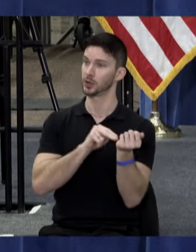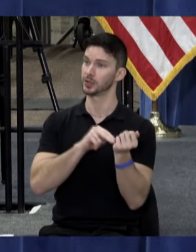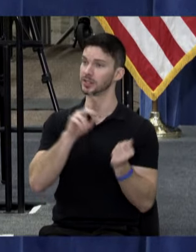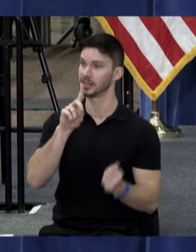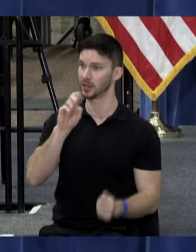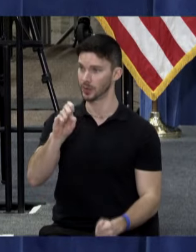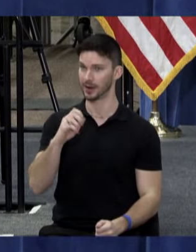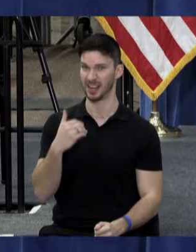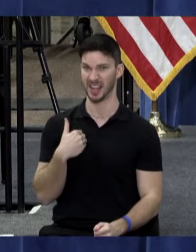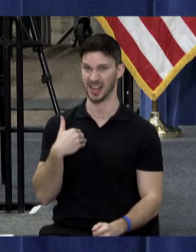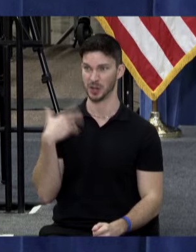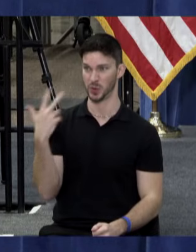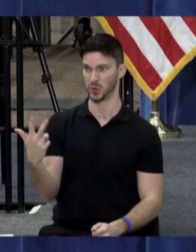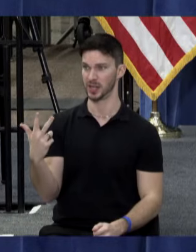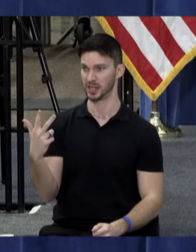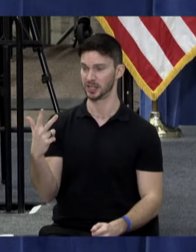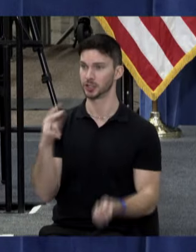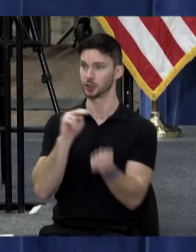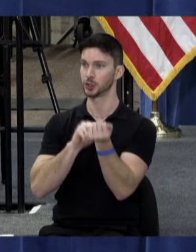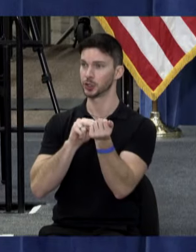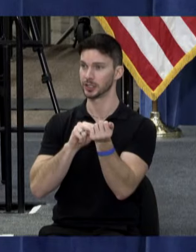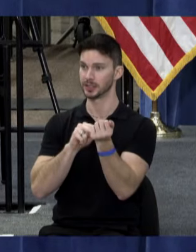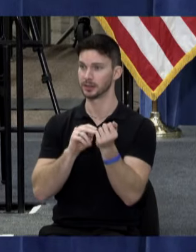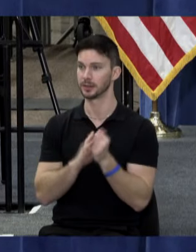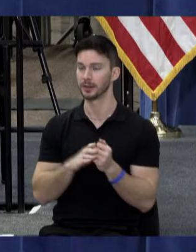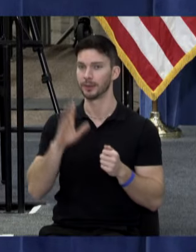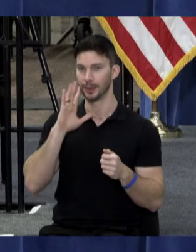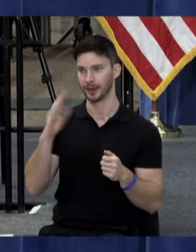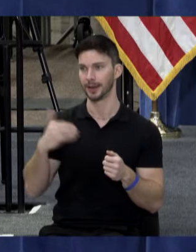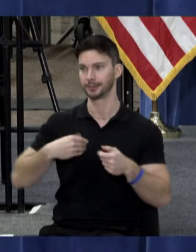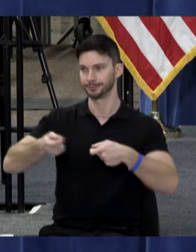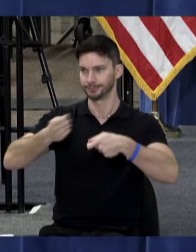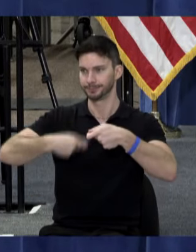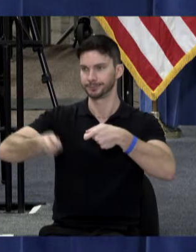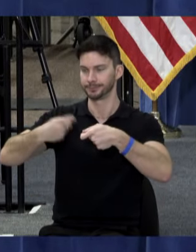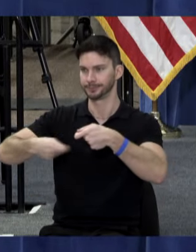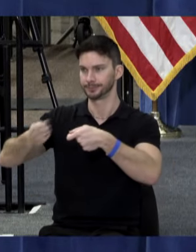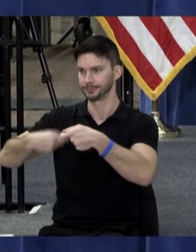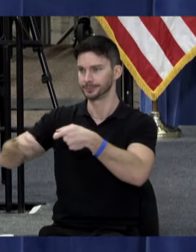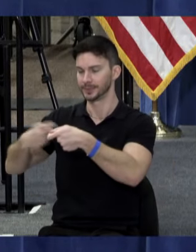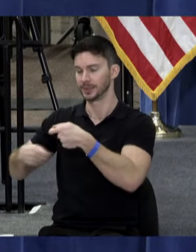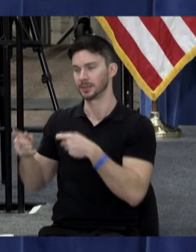I was lucky because every -- you have a new person coming in all the time and it's really tough.